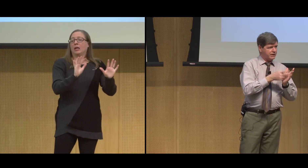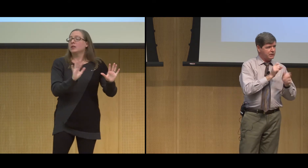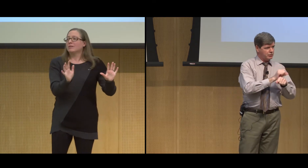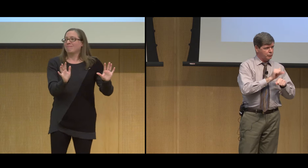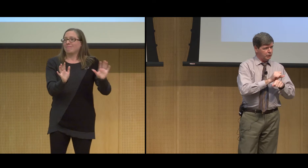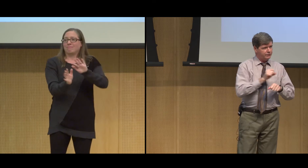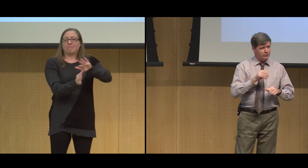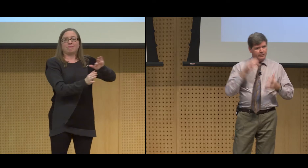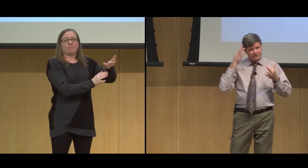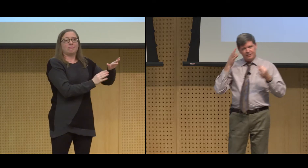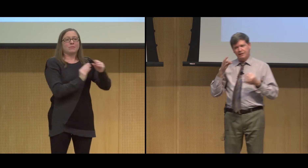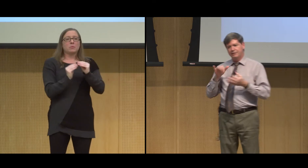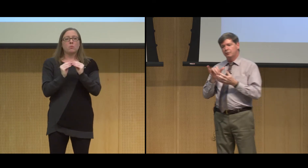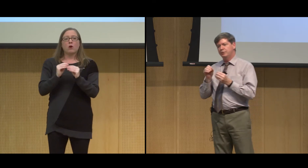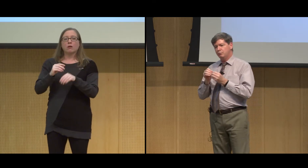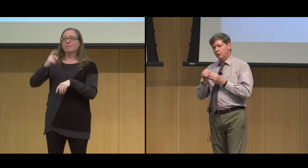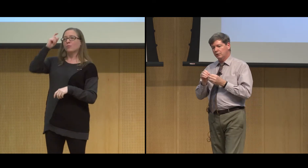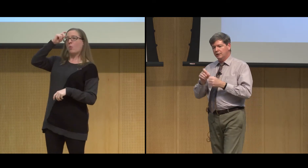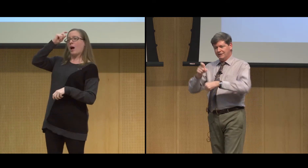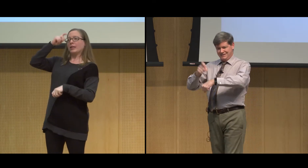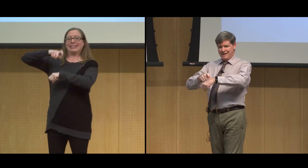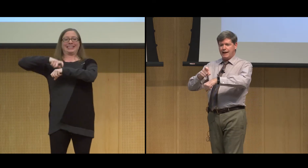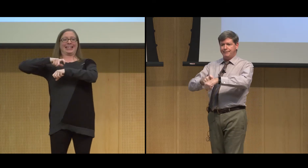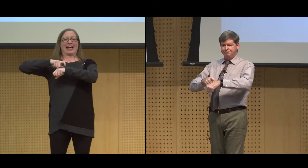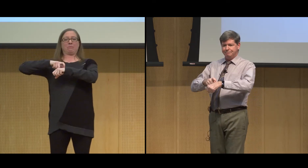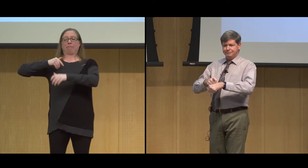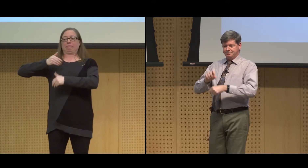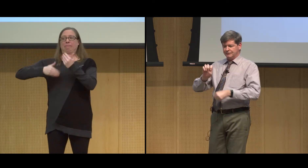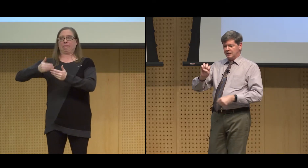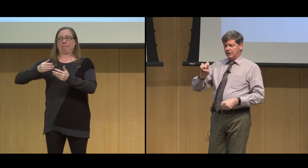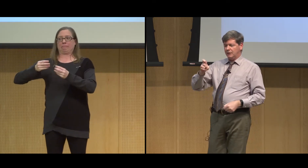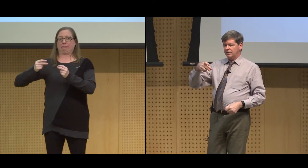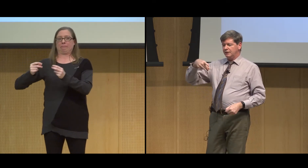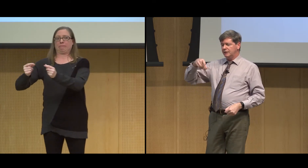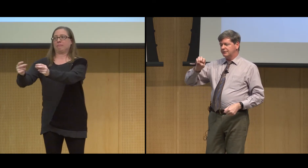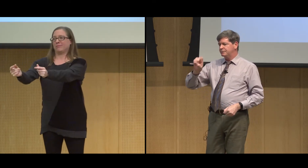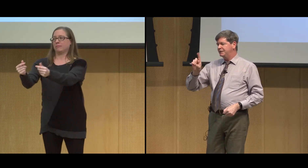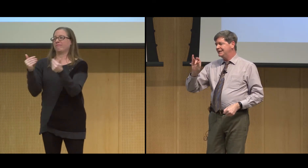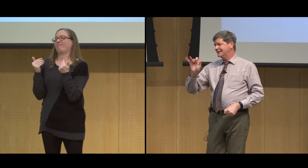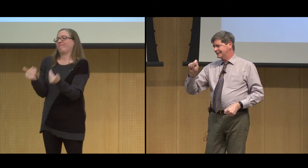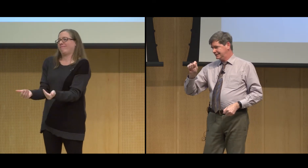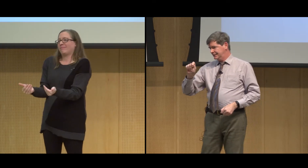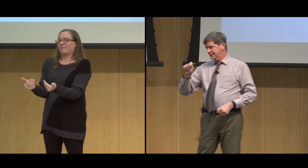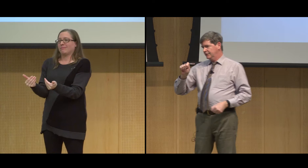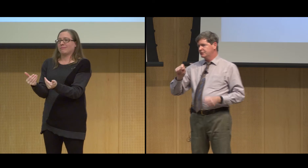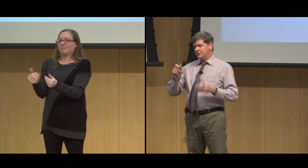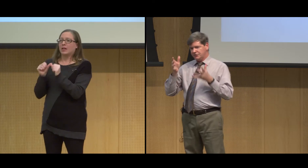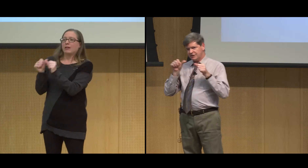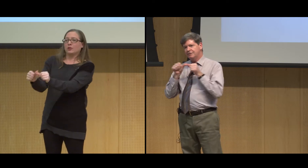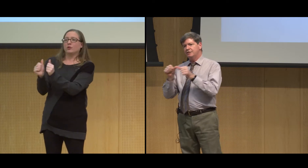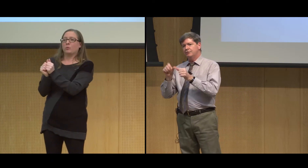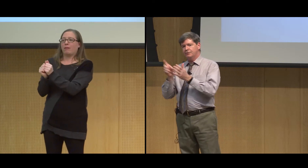So I decided that it would be more time-expedient to just continue the dissertation